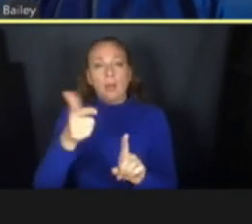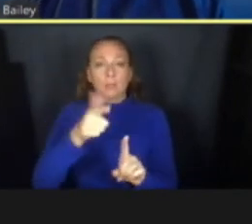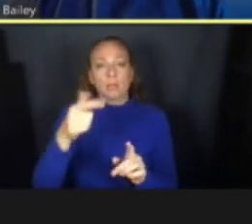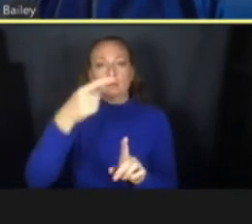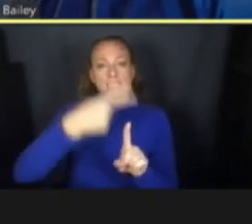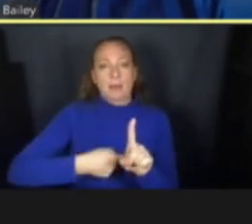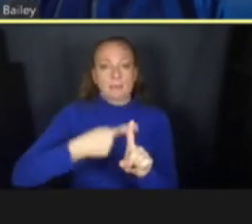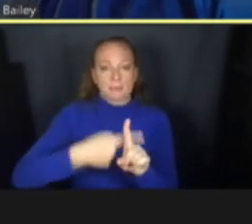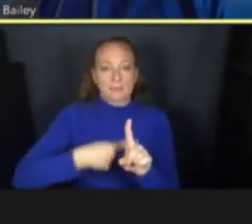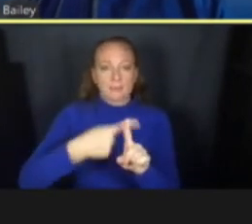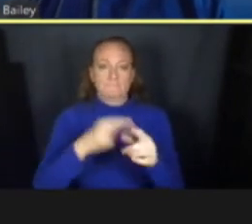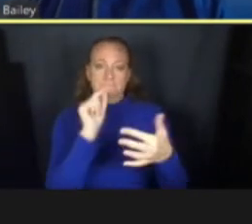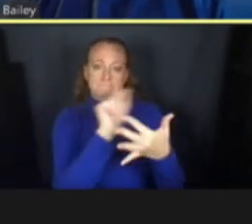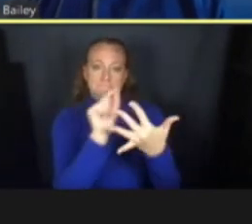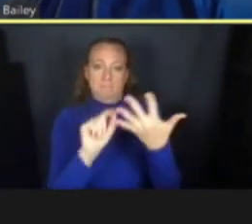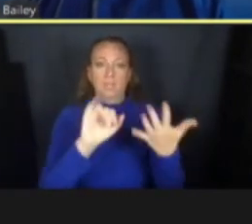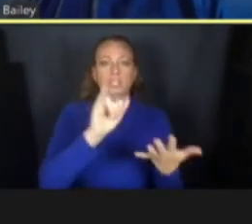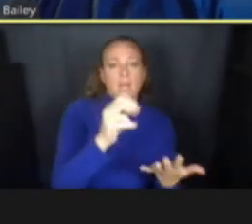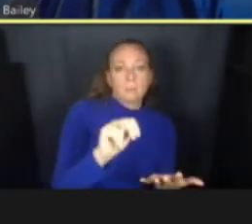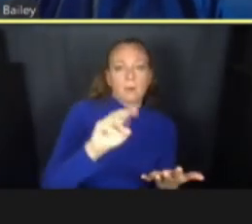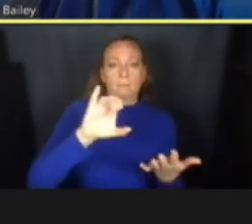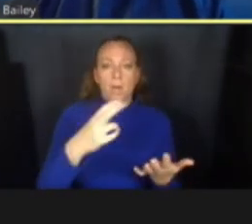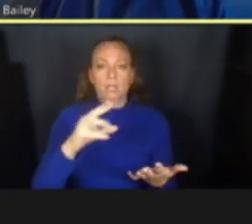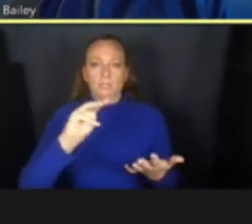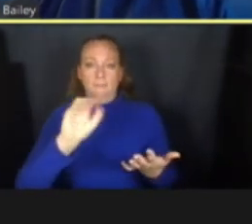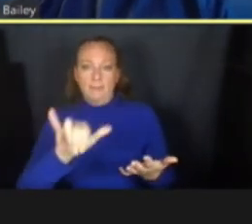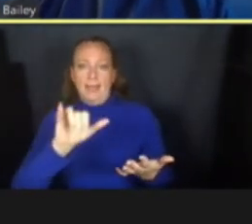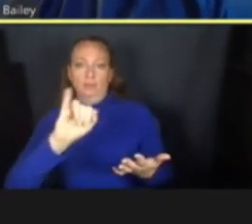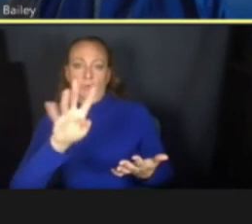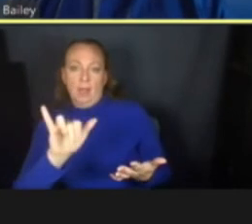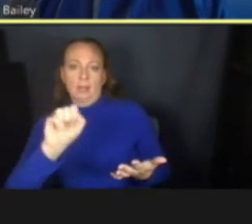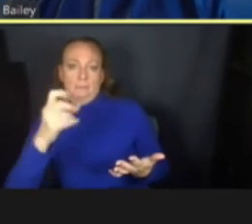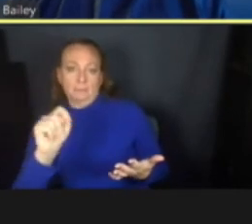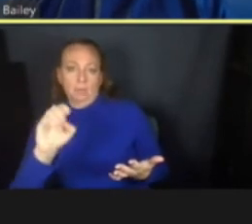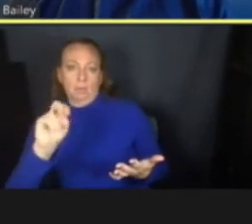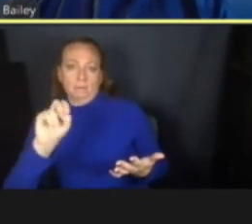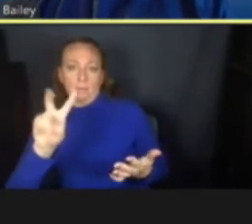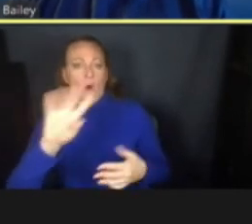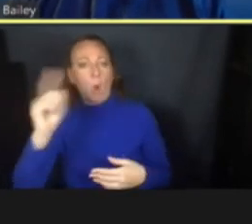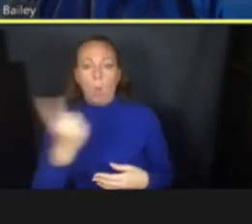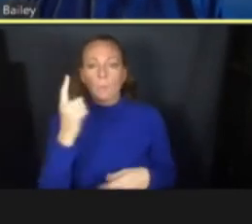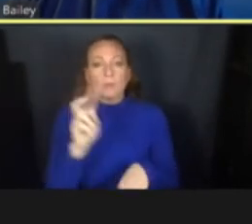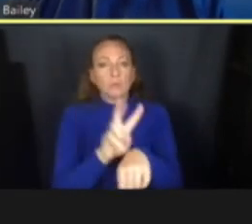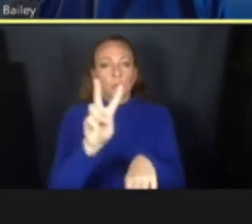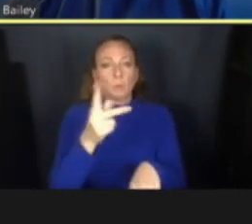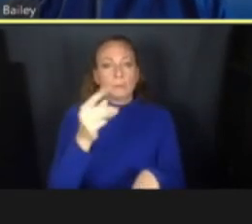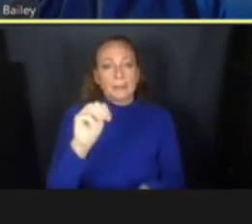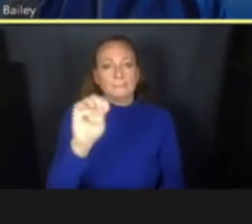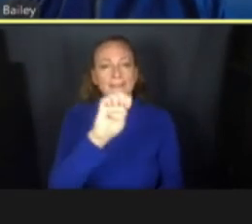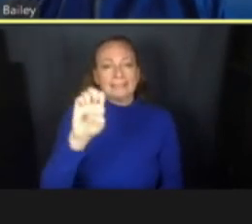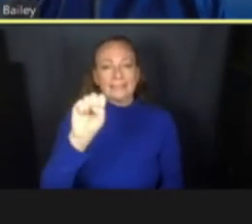always at 1 to 2:00 PM Eastern. And again, this is a collaborative ongoing project of the Accessibility Community of Practice,